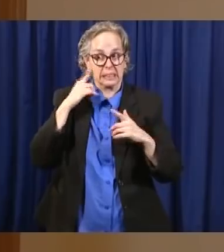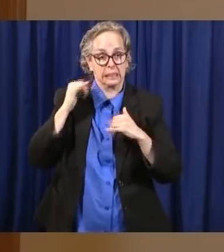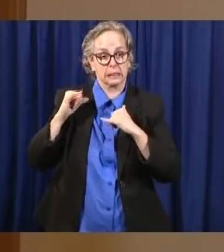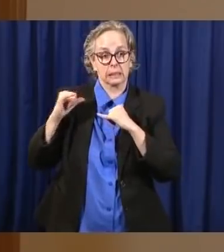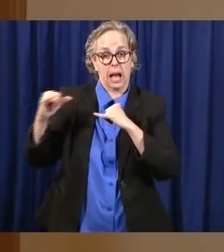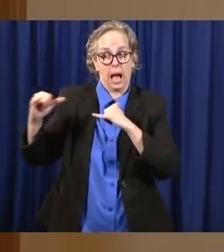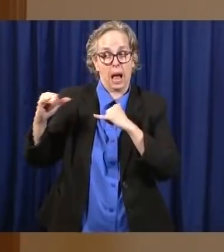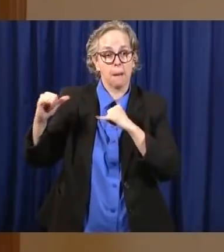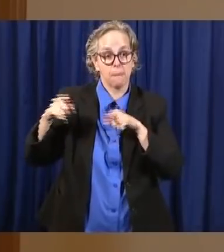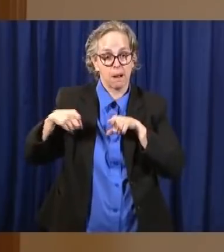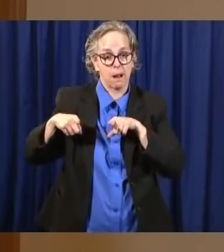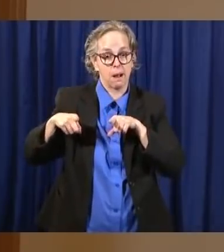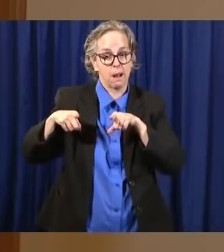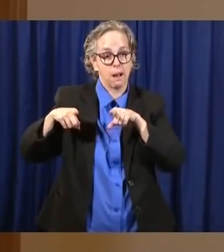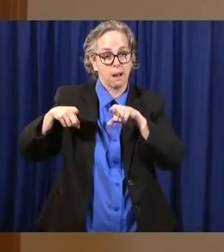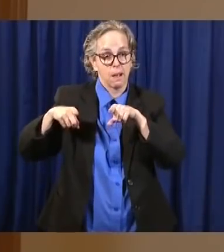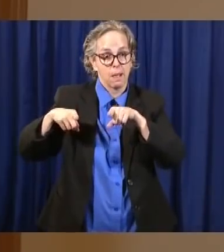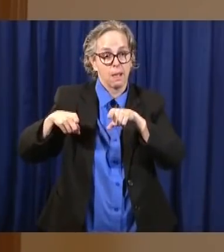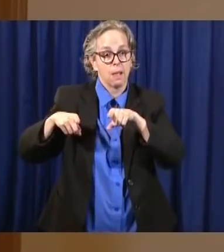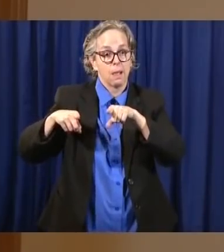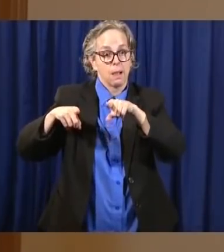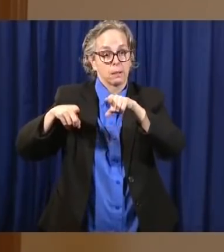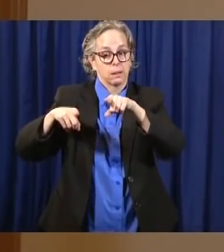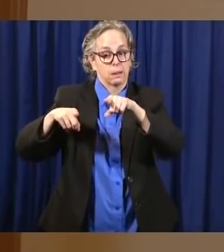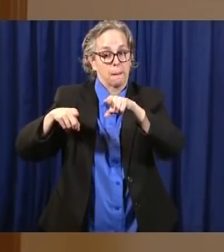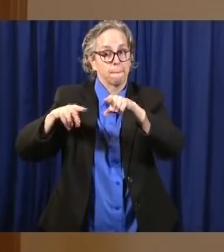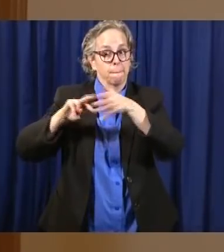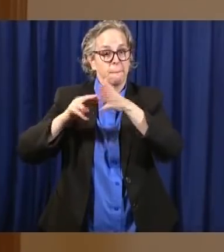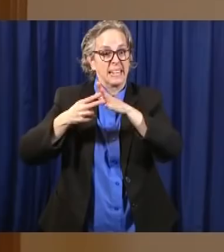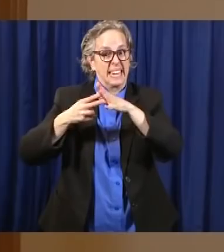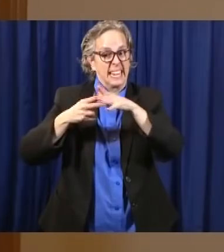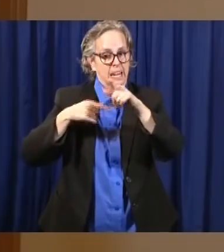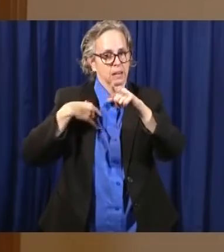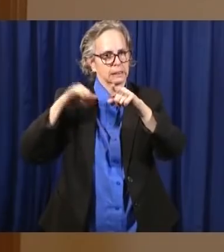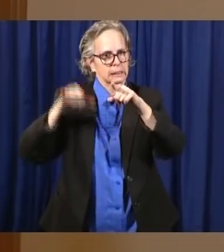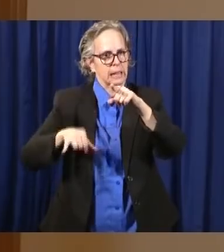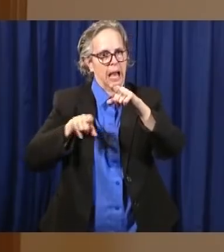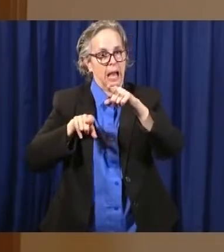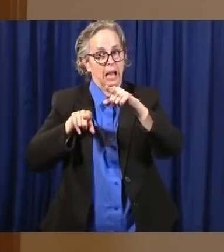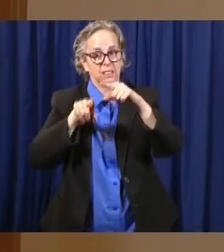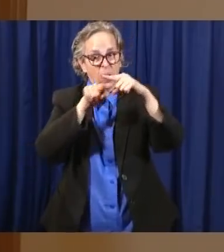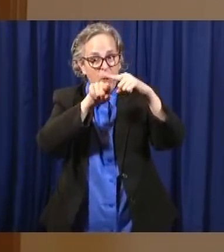FARTHER AHEAD ON THE CURVE. THEY SPREAD SOONER THAN WE DID.